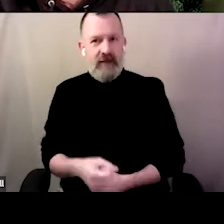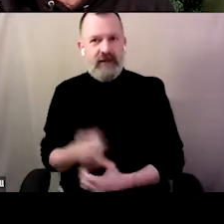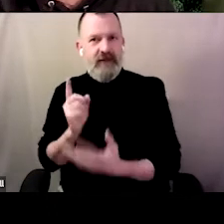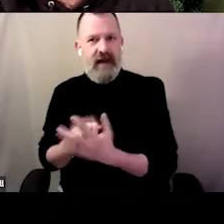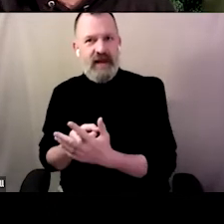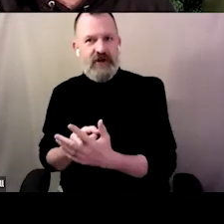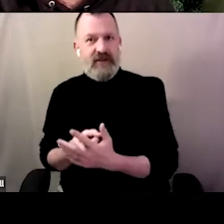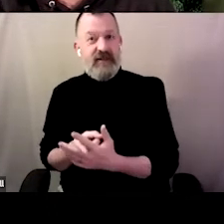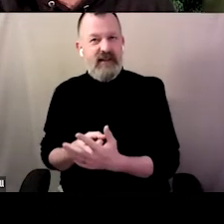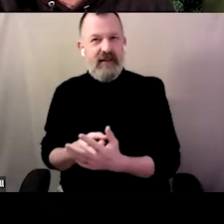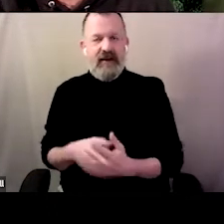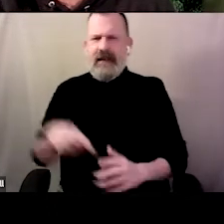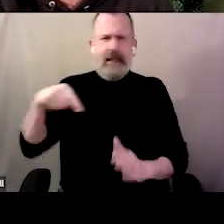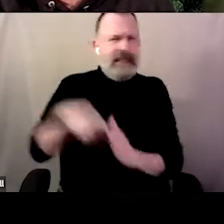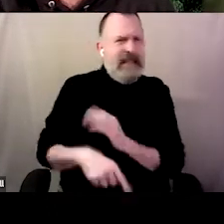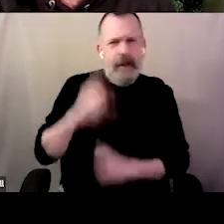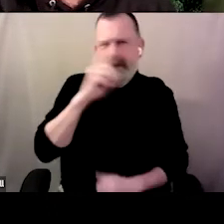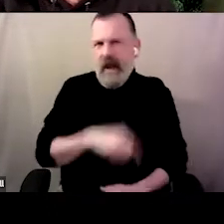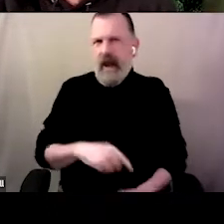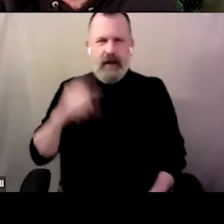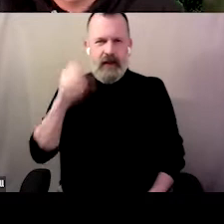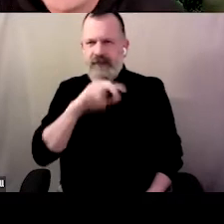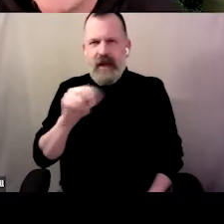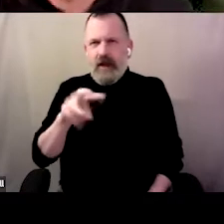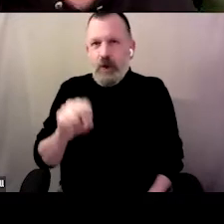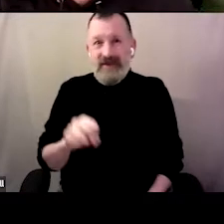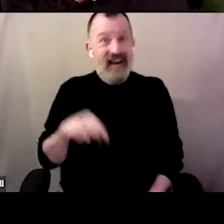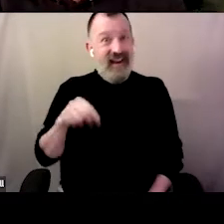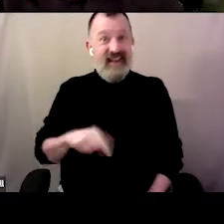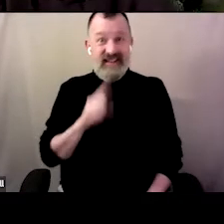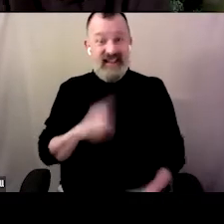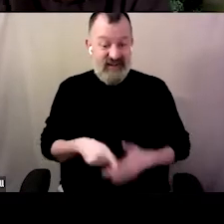deep fakes and fake news. This is the start of it. But think about where this is going.